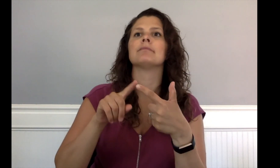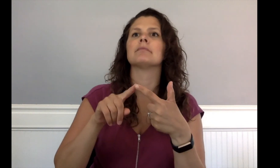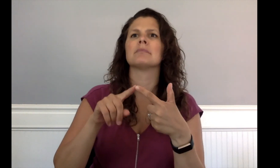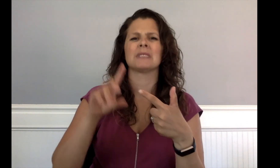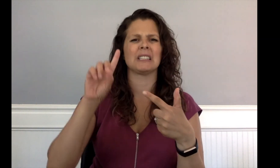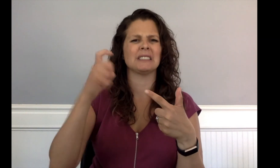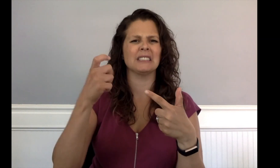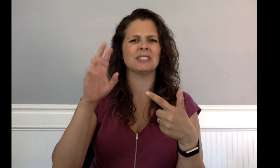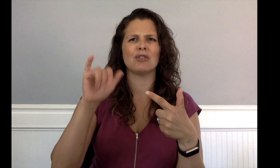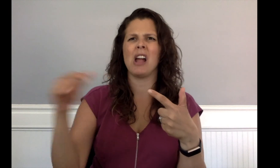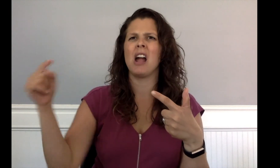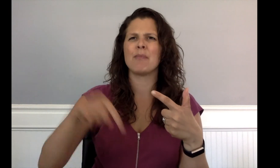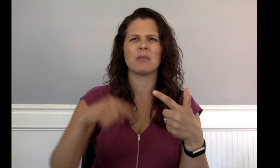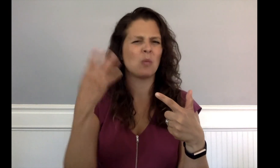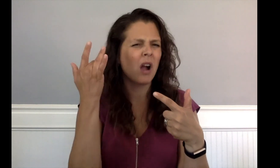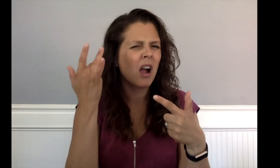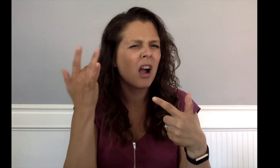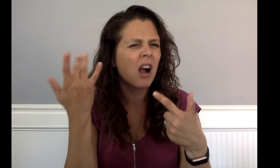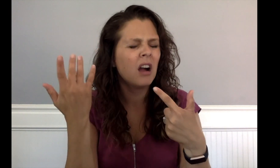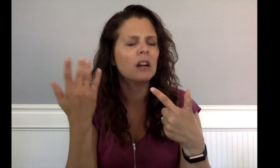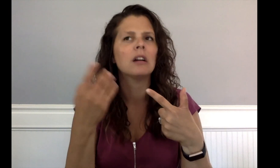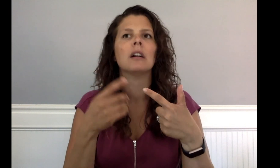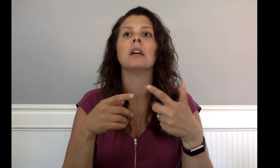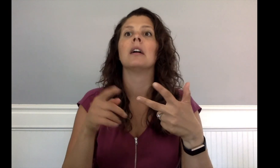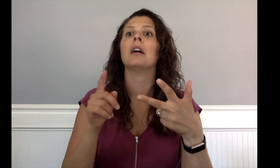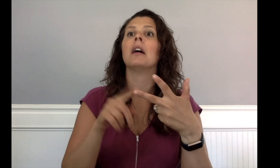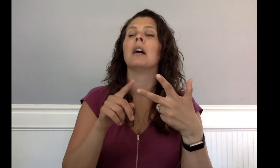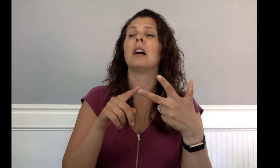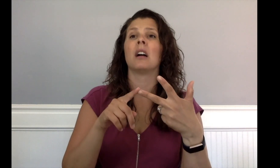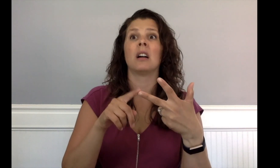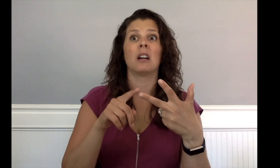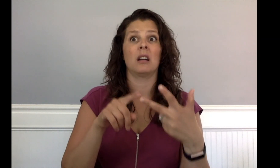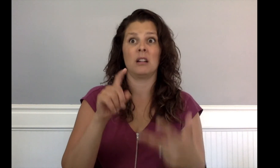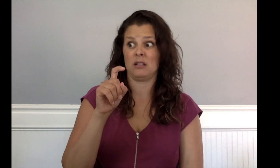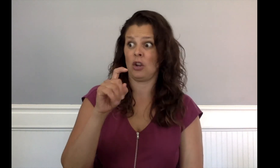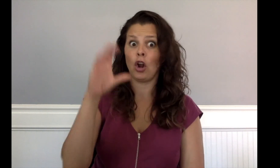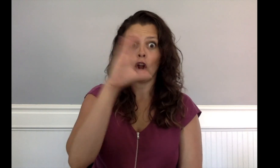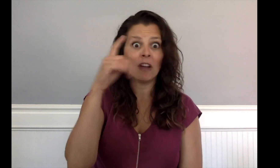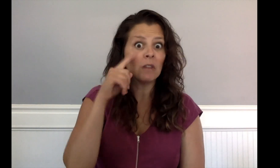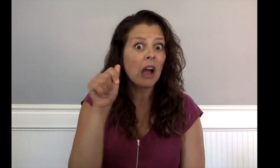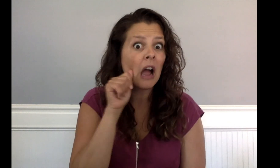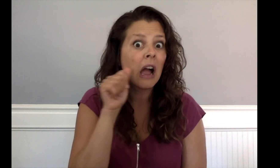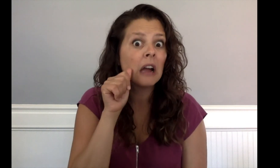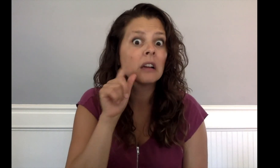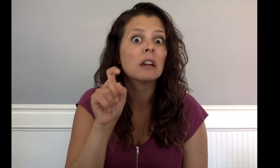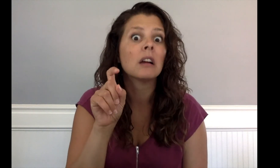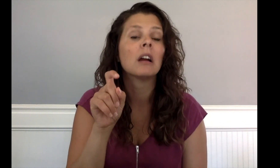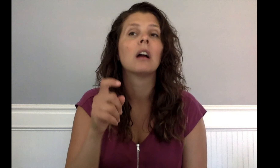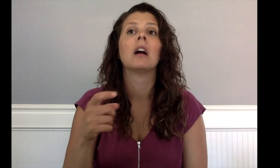Second question— why had Dex and Ray come? To look for Aggie?